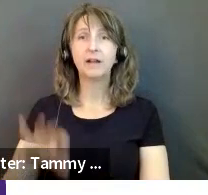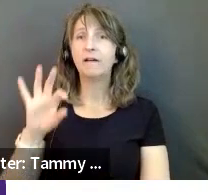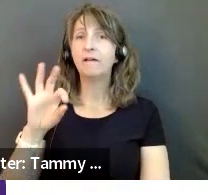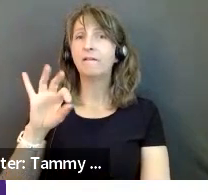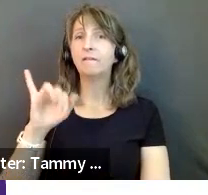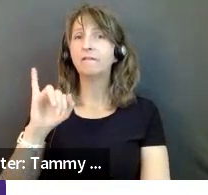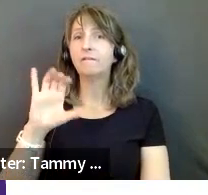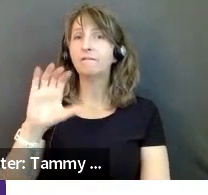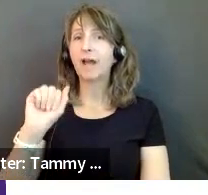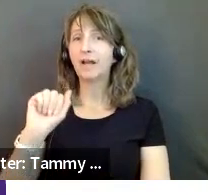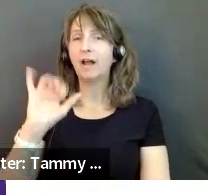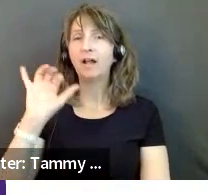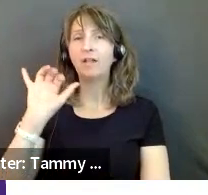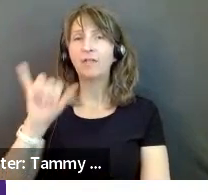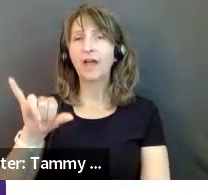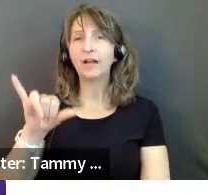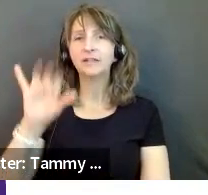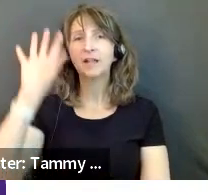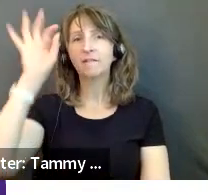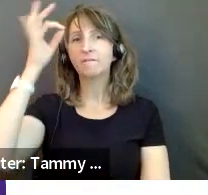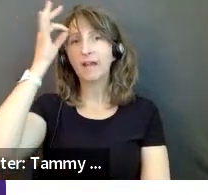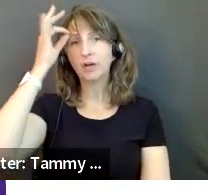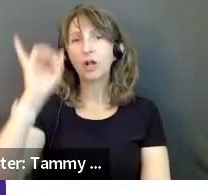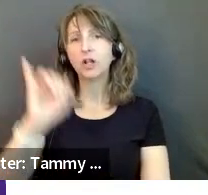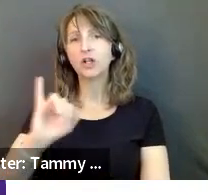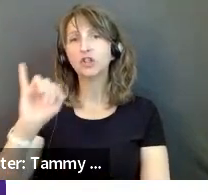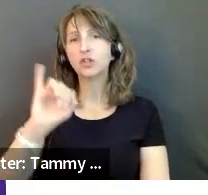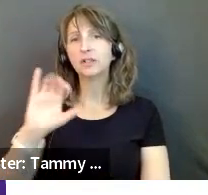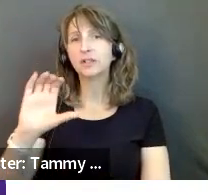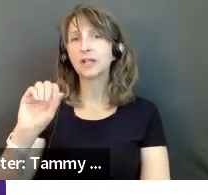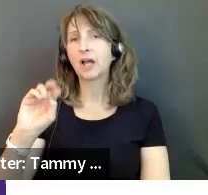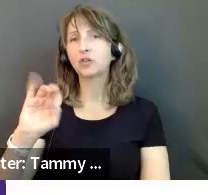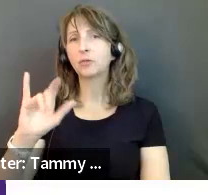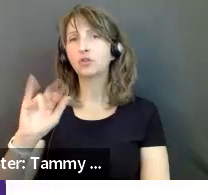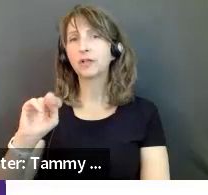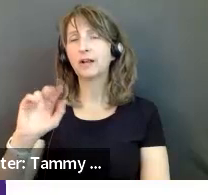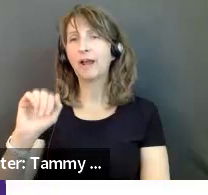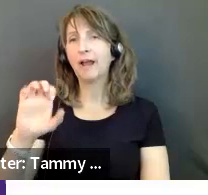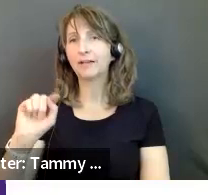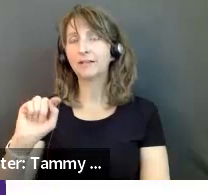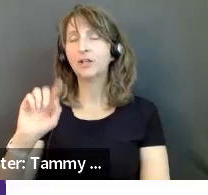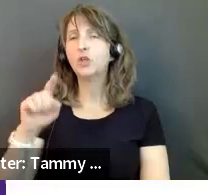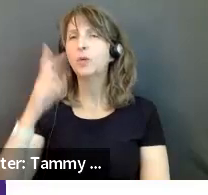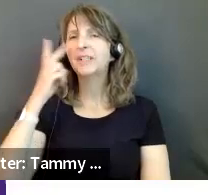You'll see that on. Your pay stubs, with holdings for